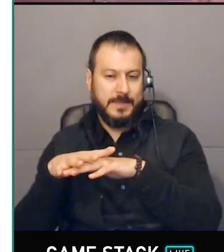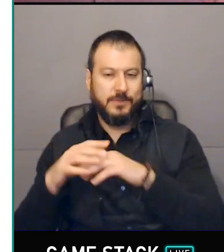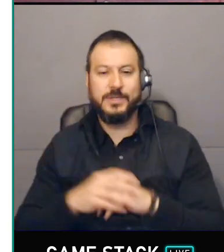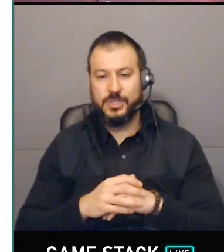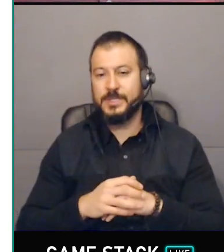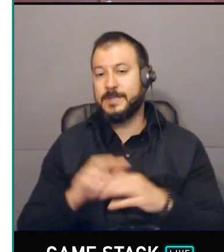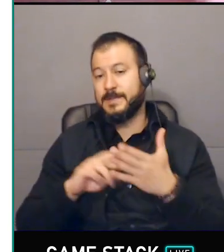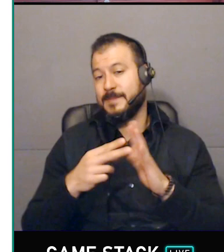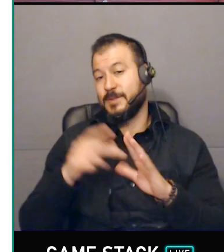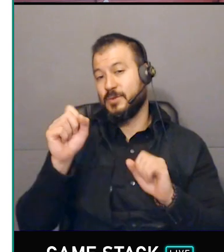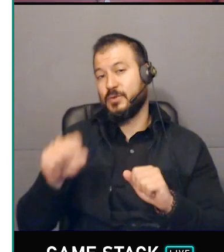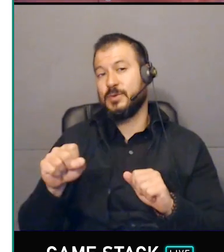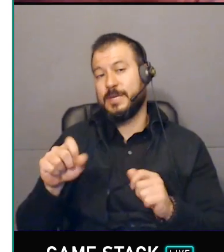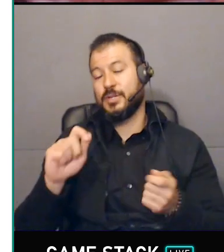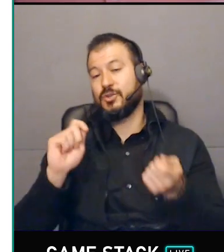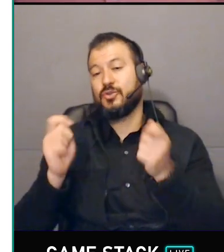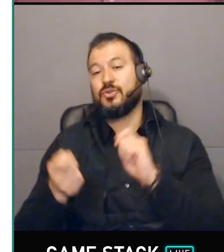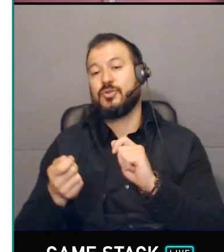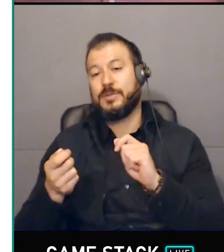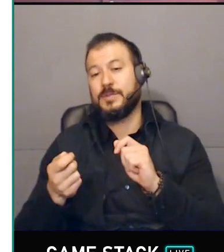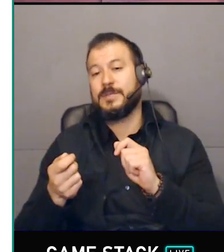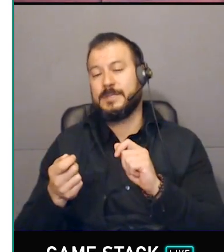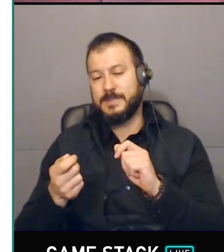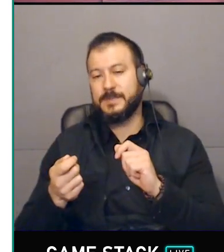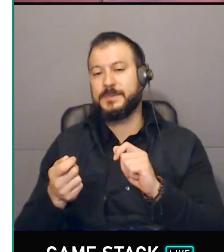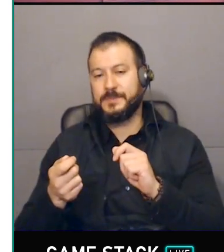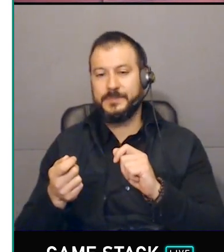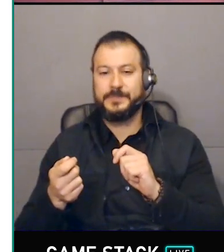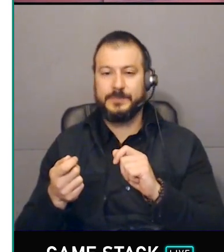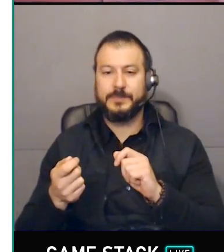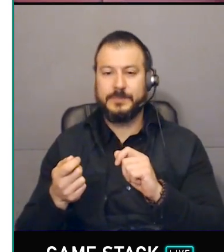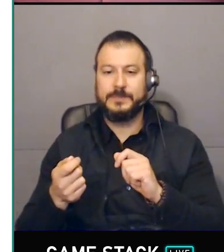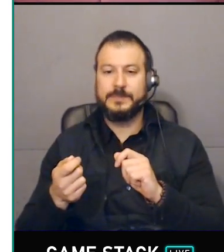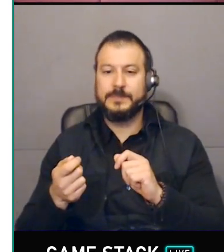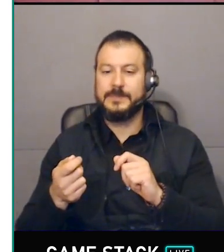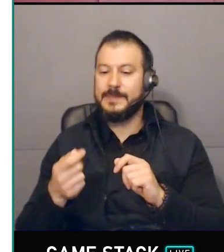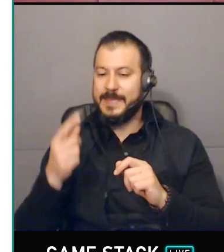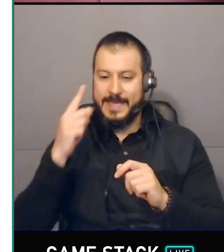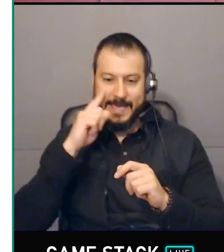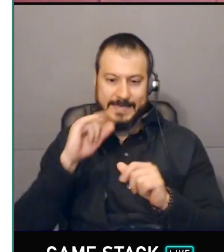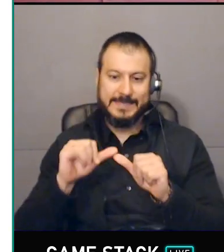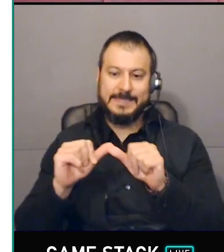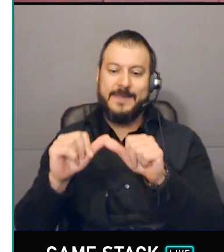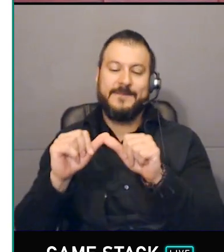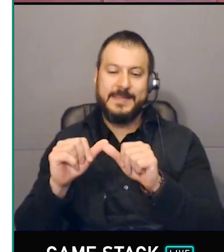And so what this means is you can turn this into an indefinite chain of resampling estimators.